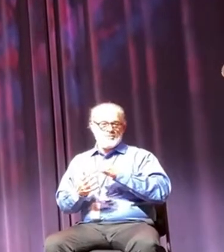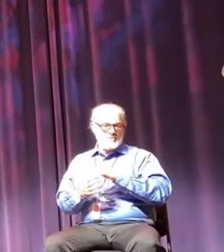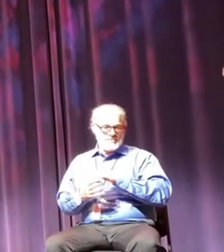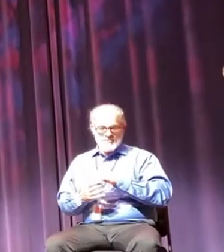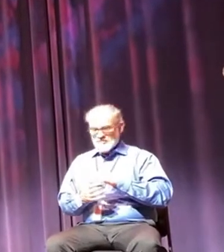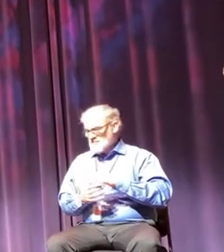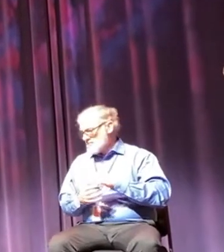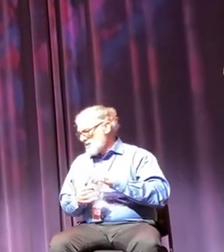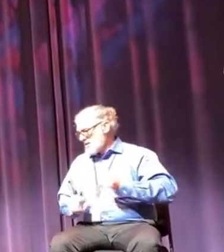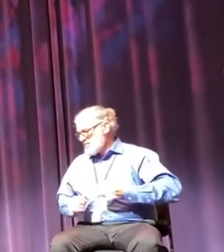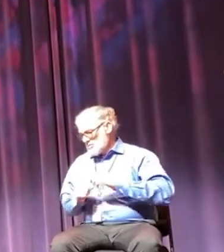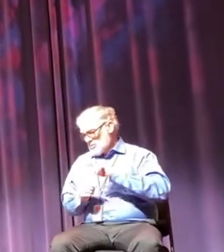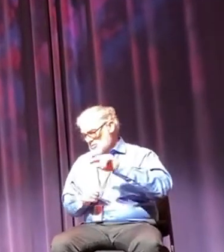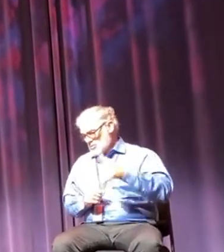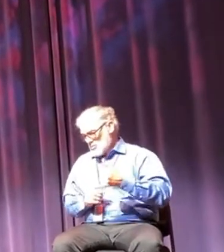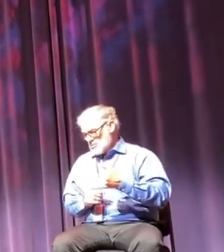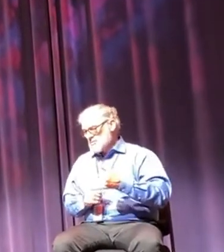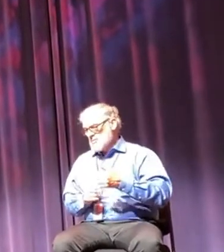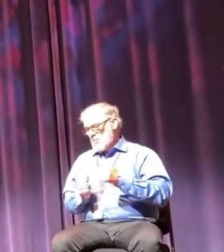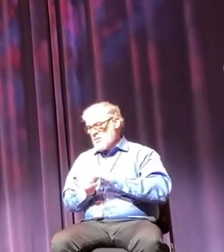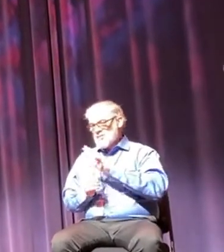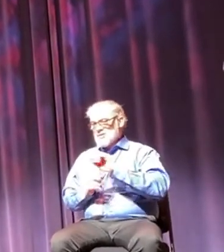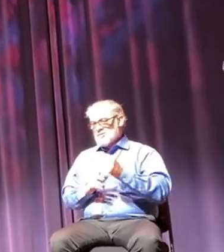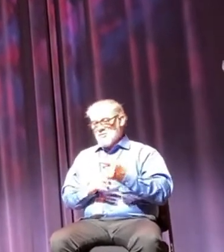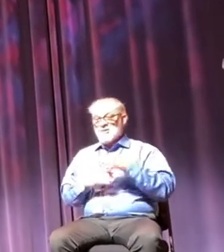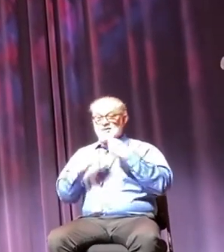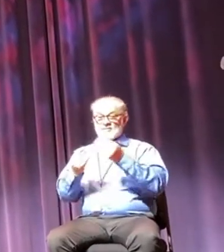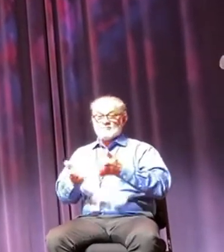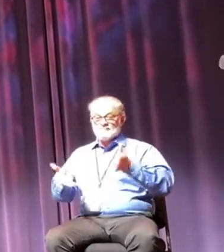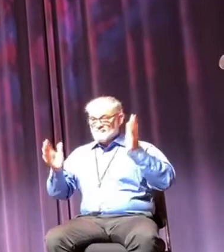and live in Jersey City with their jowly dog. Give it up for Kay.